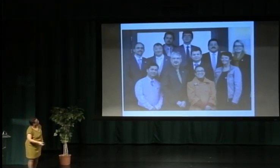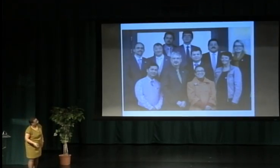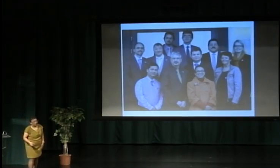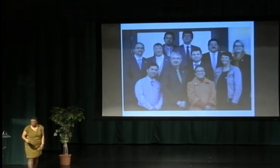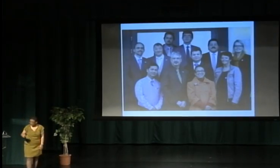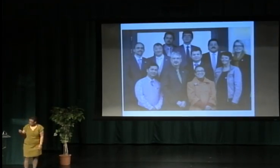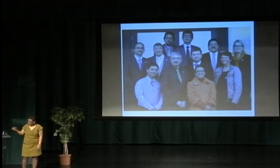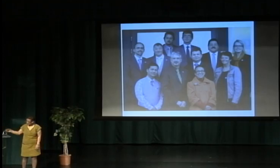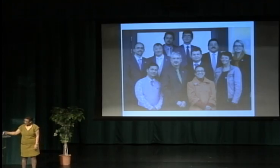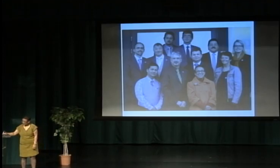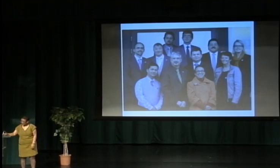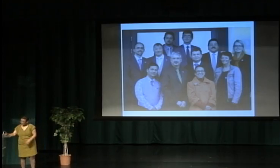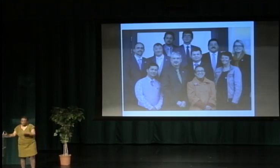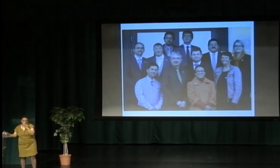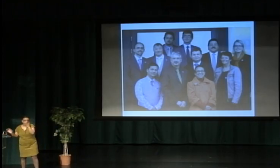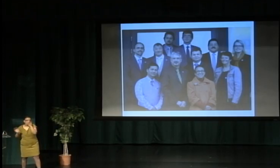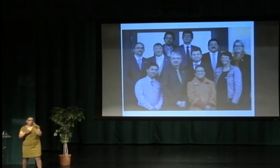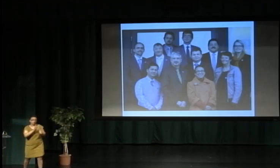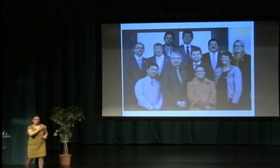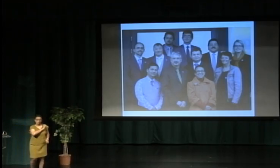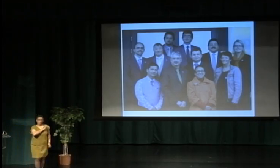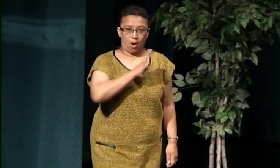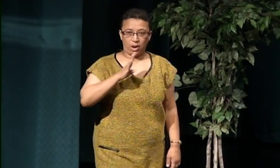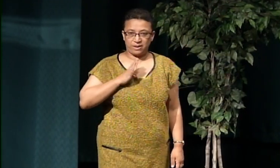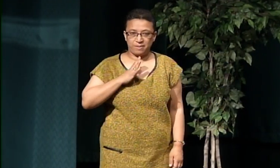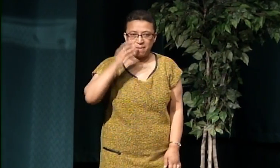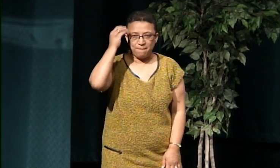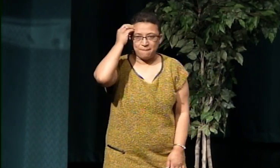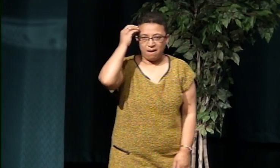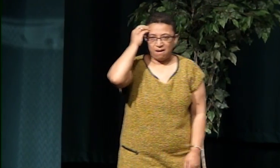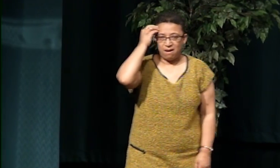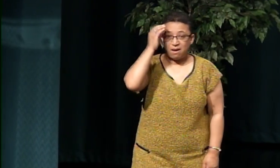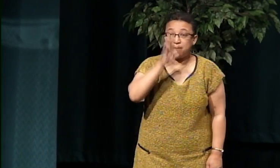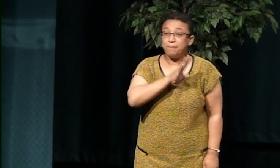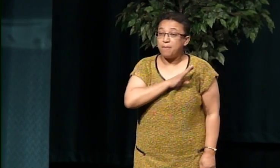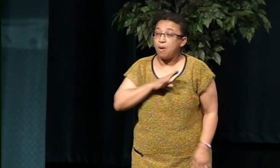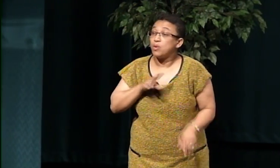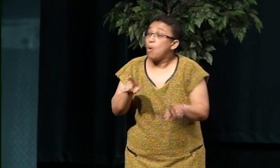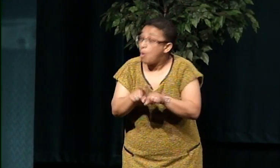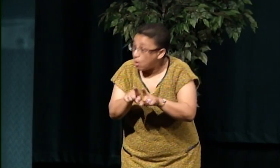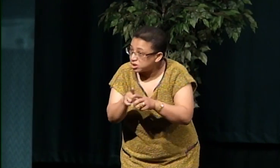These are the board members.